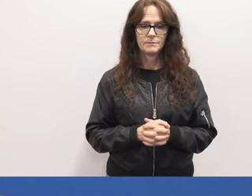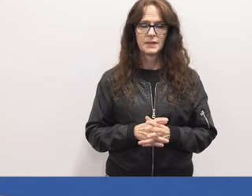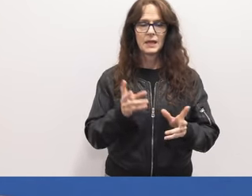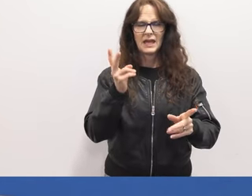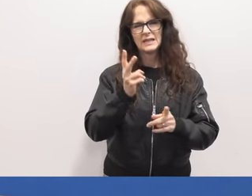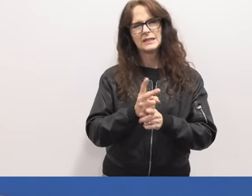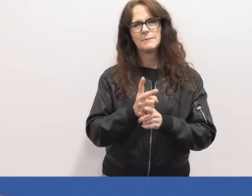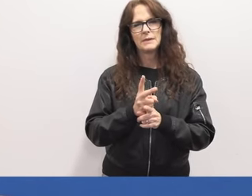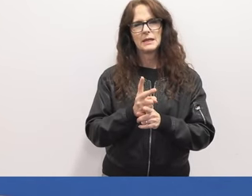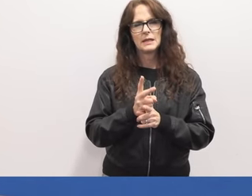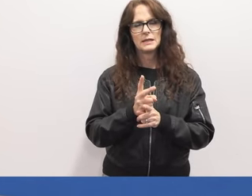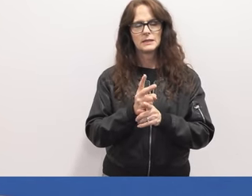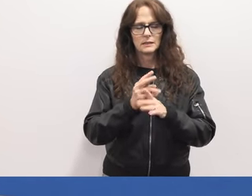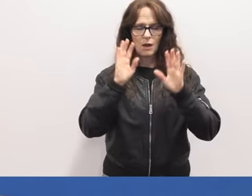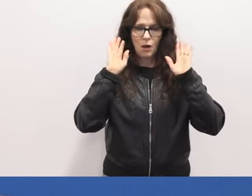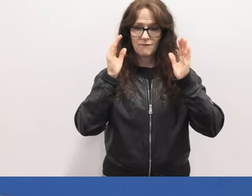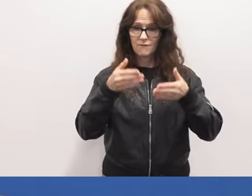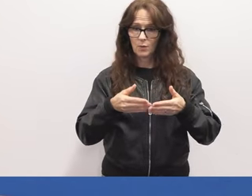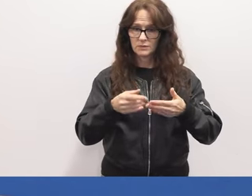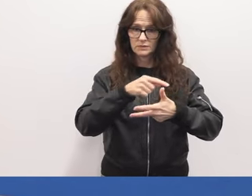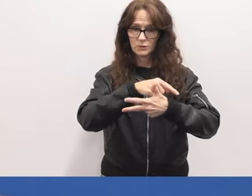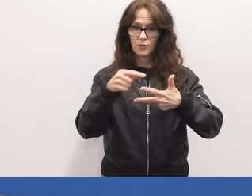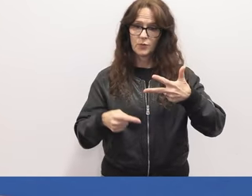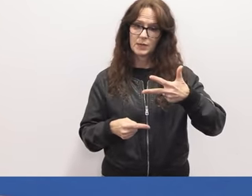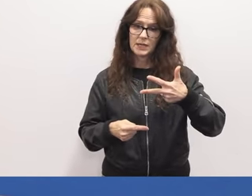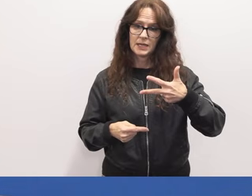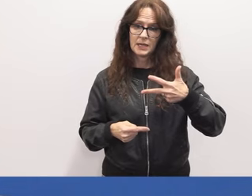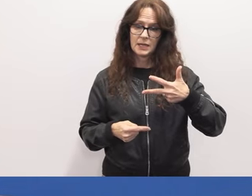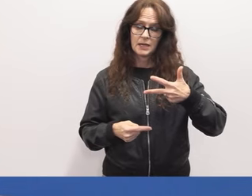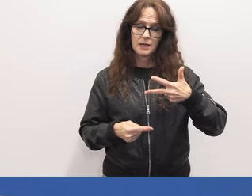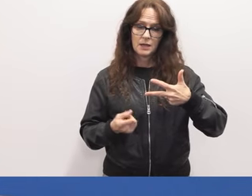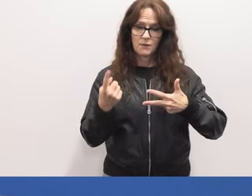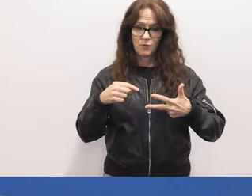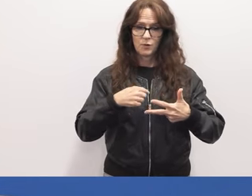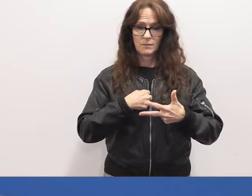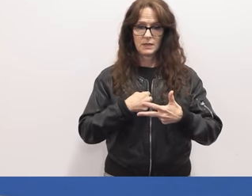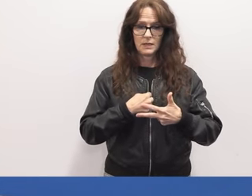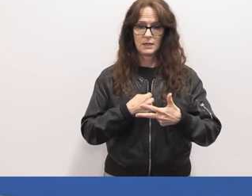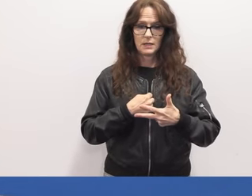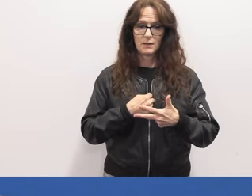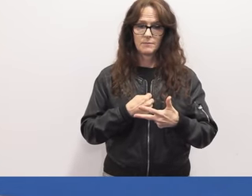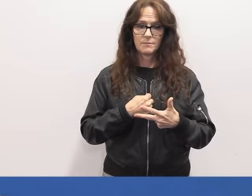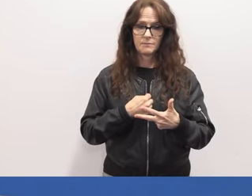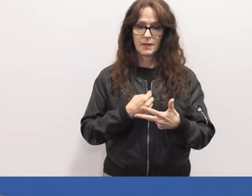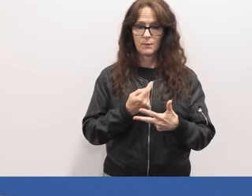or keeping our scope to three goals. And so for me, that's why I would eliminate goal four,